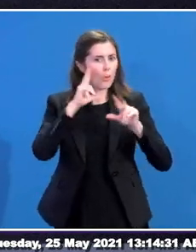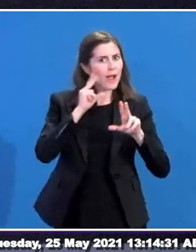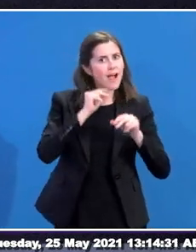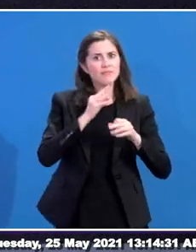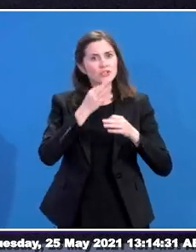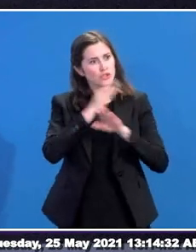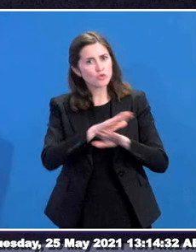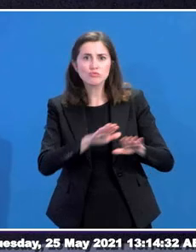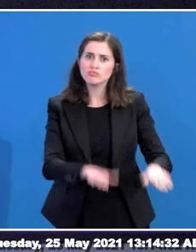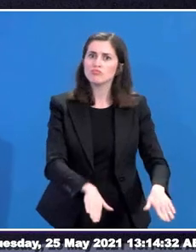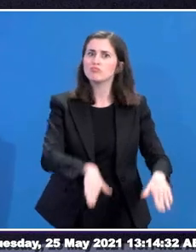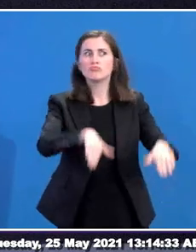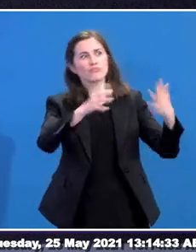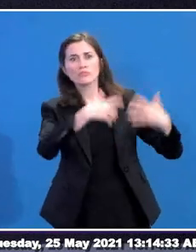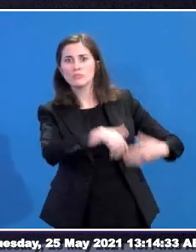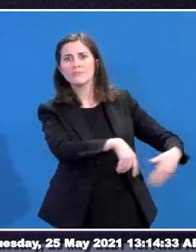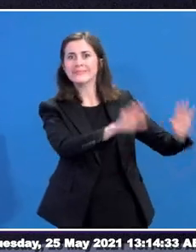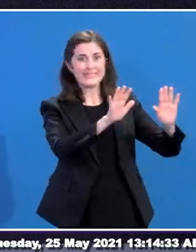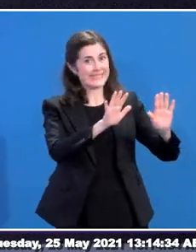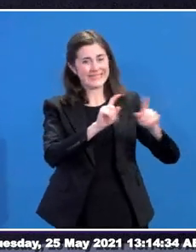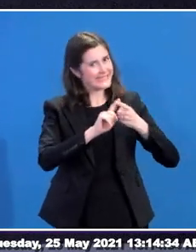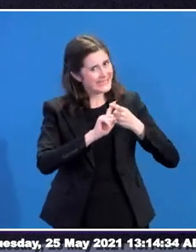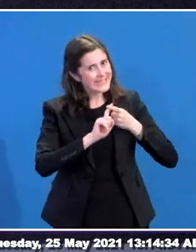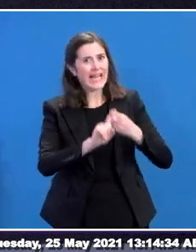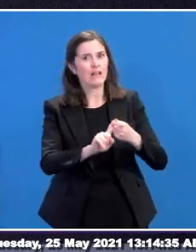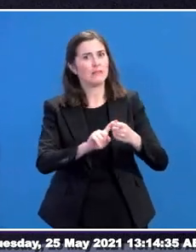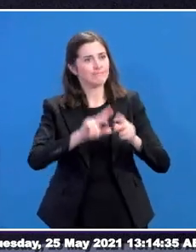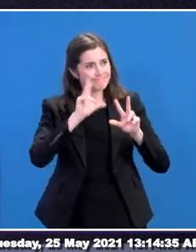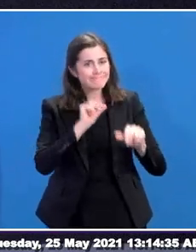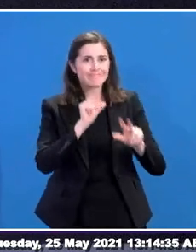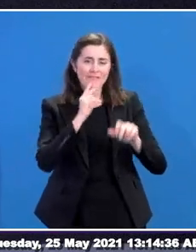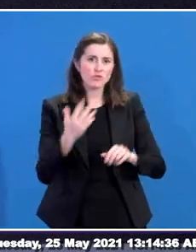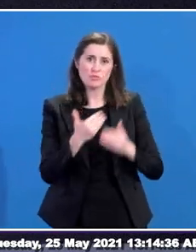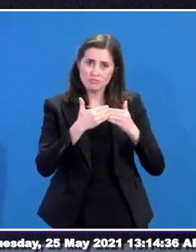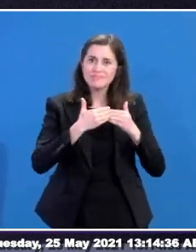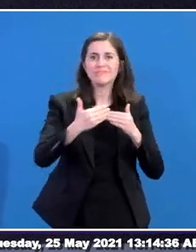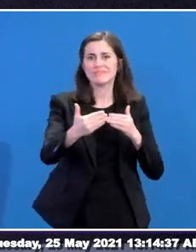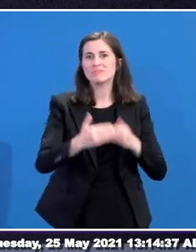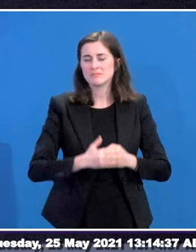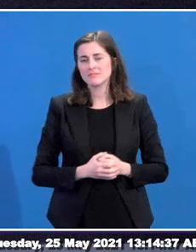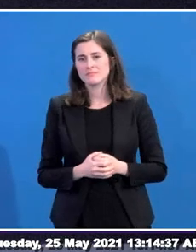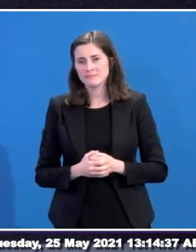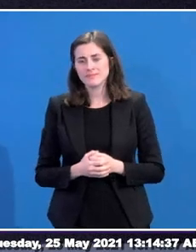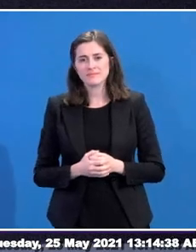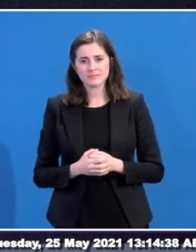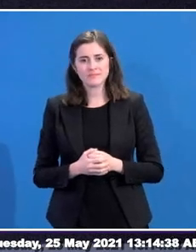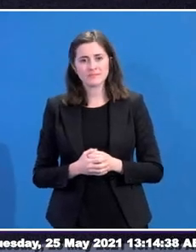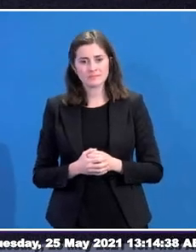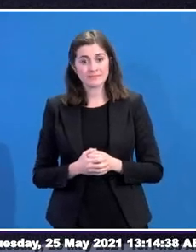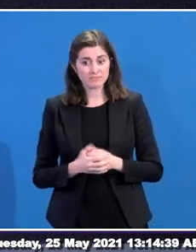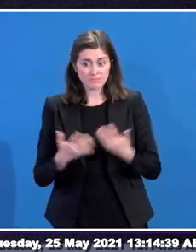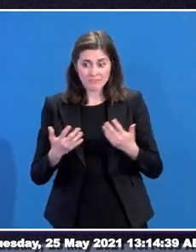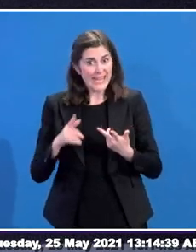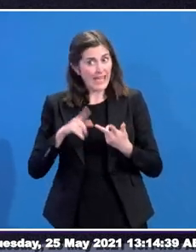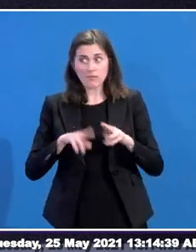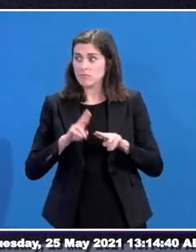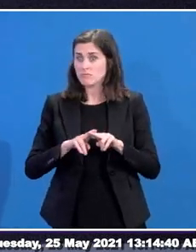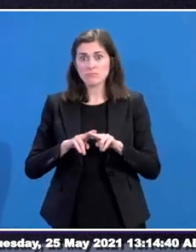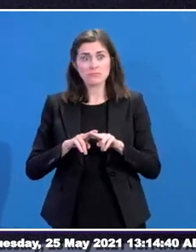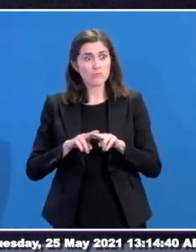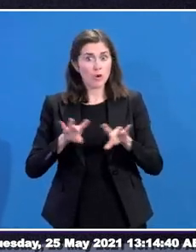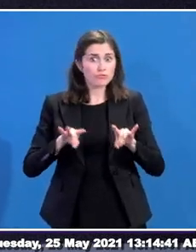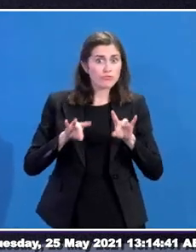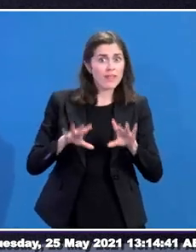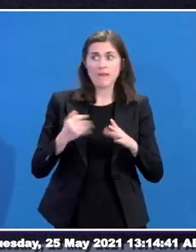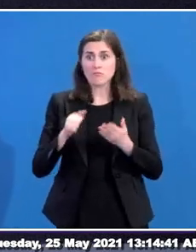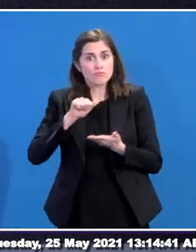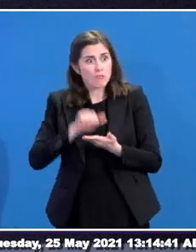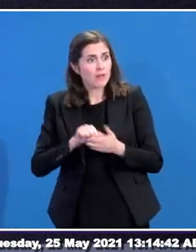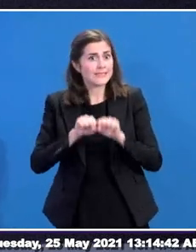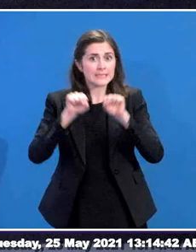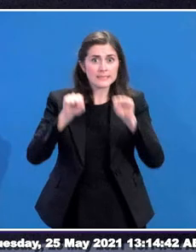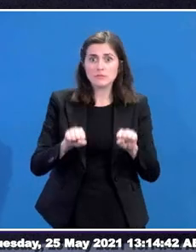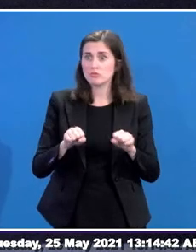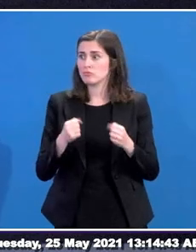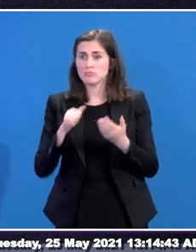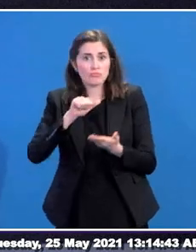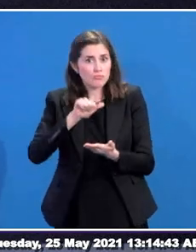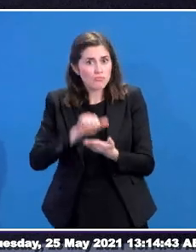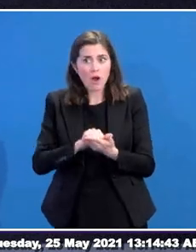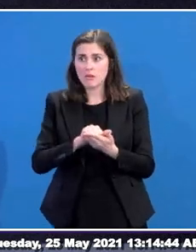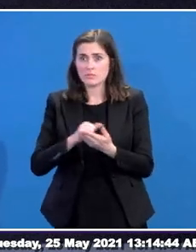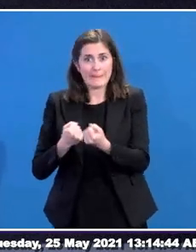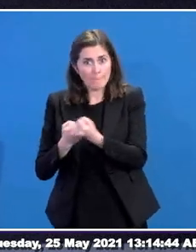be that way if the protocols are followed, if support, the right